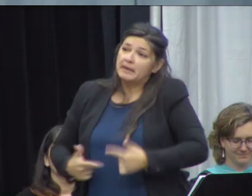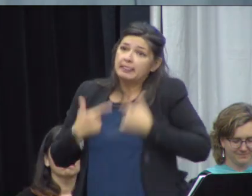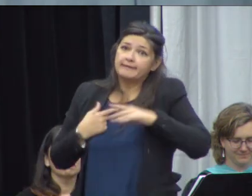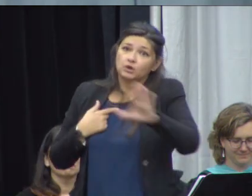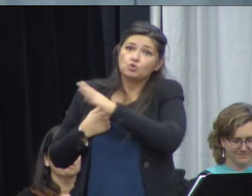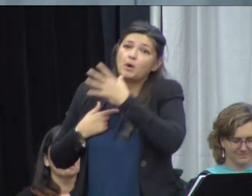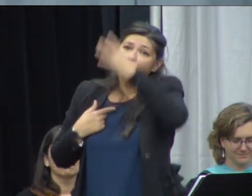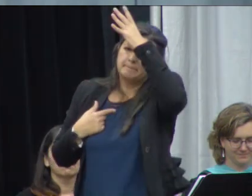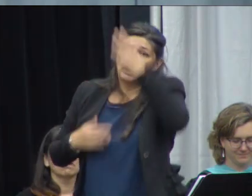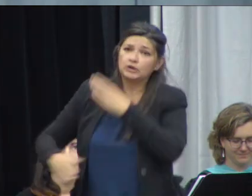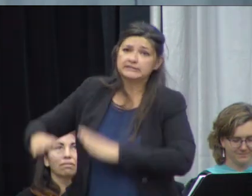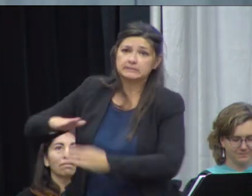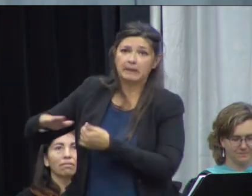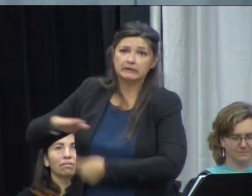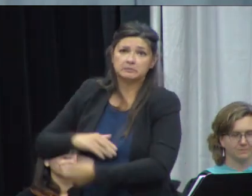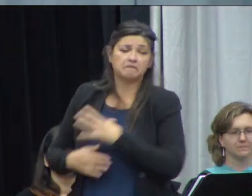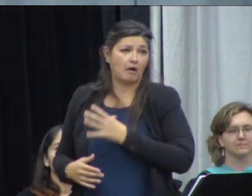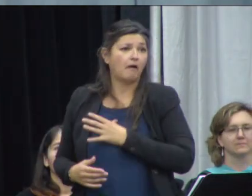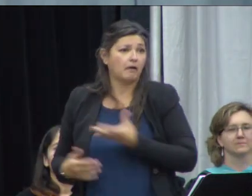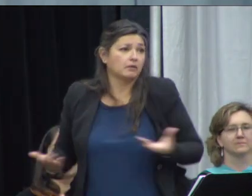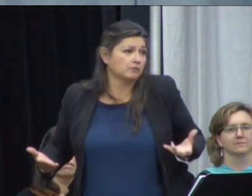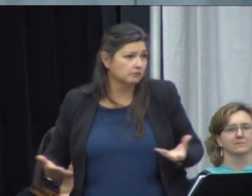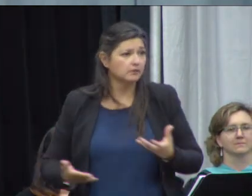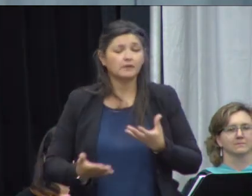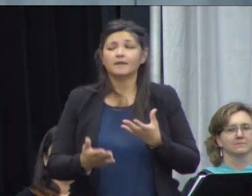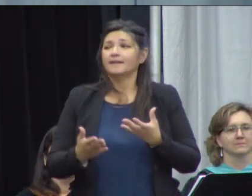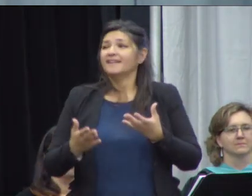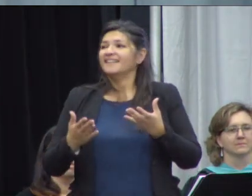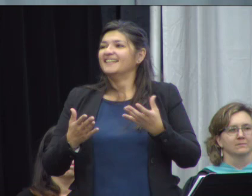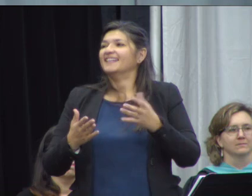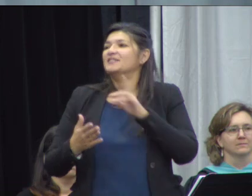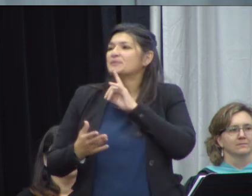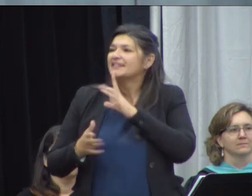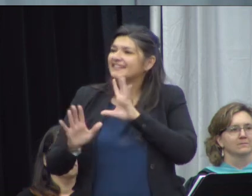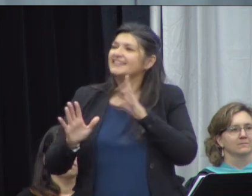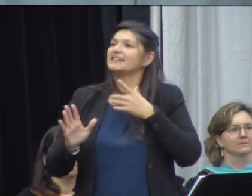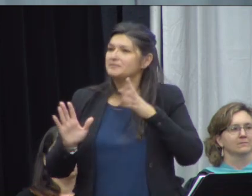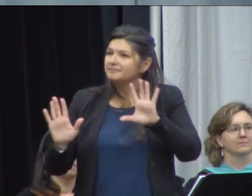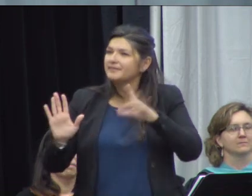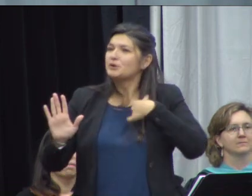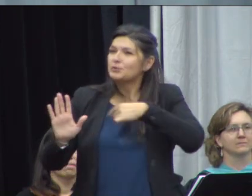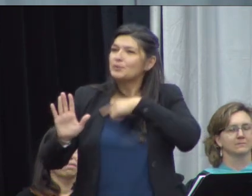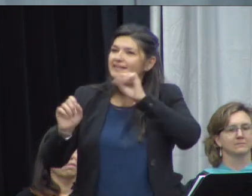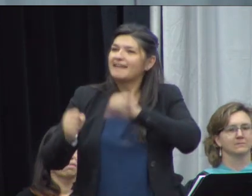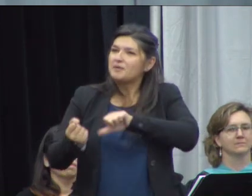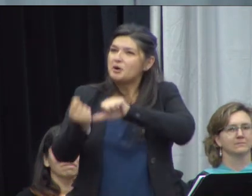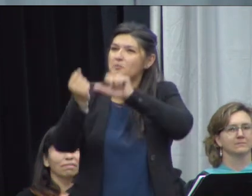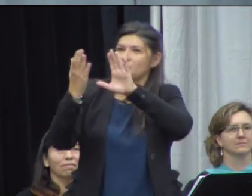The numerous obstacles and failures that each of us have faced in the midst of our paths towards our goals shape who we are